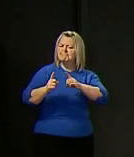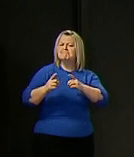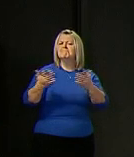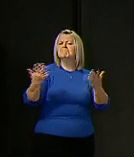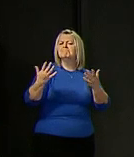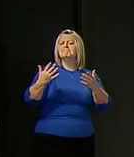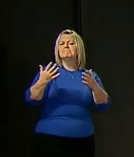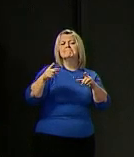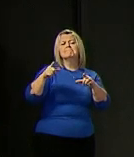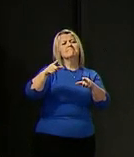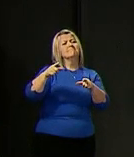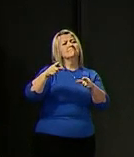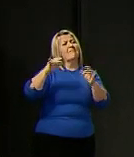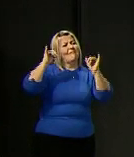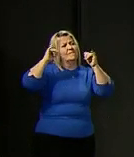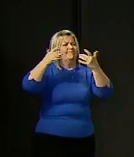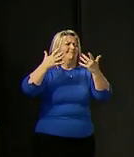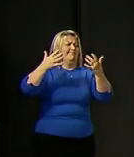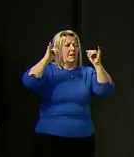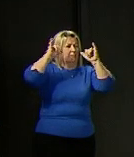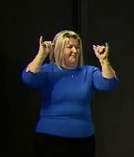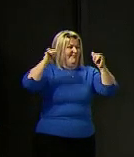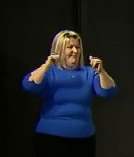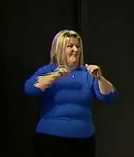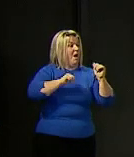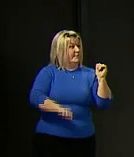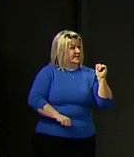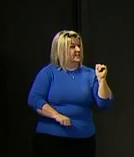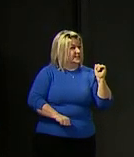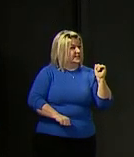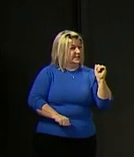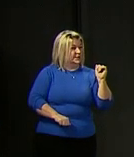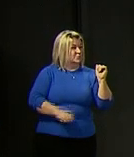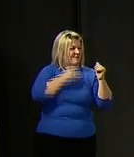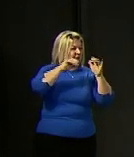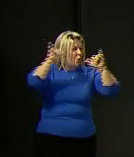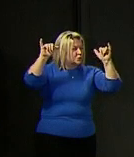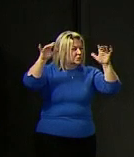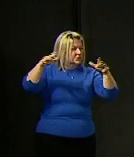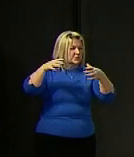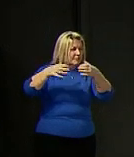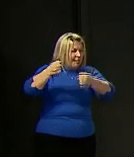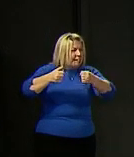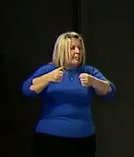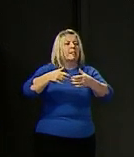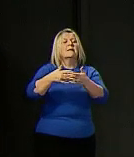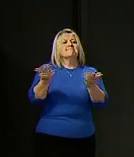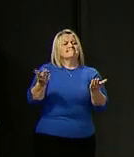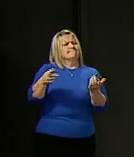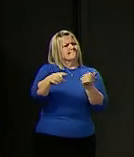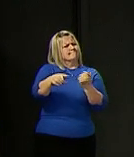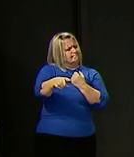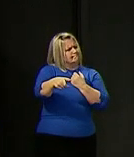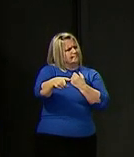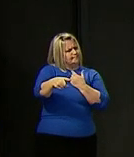Scotland and extremely important industry as you know they're saying they're warning the National Farmers Union of Scotland are warning that